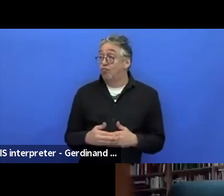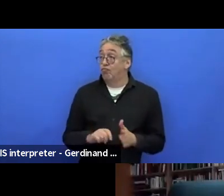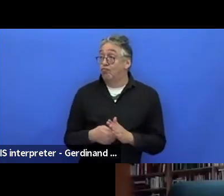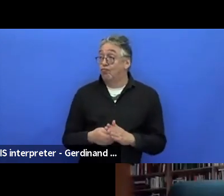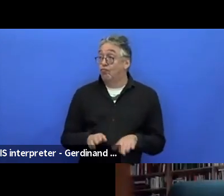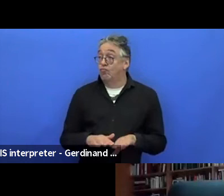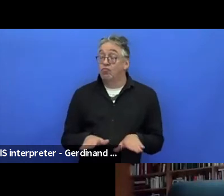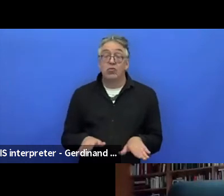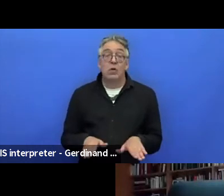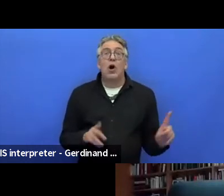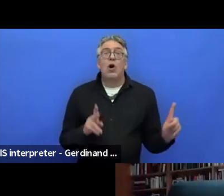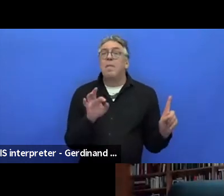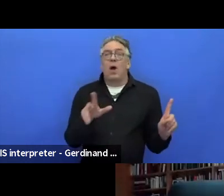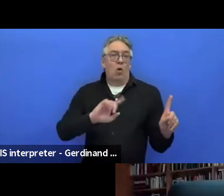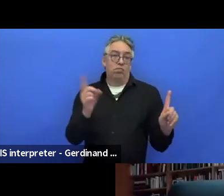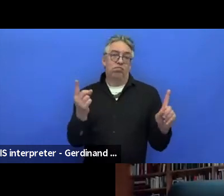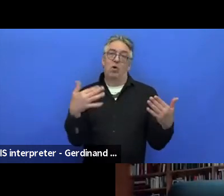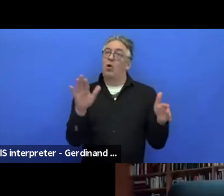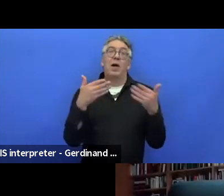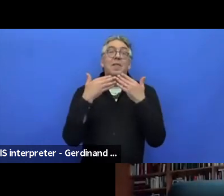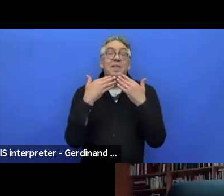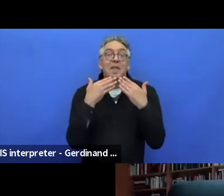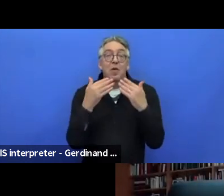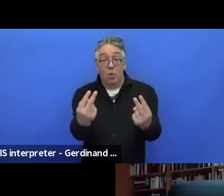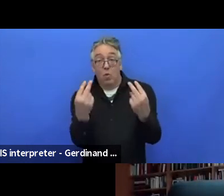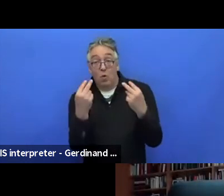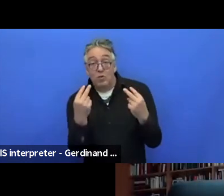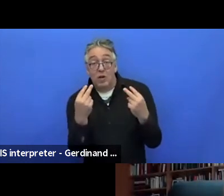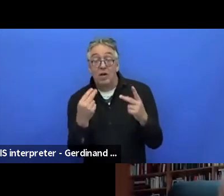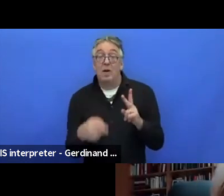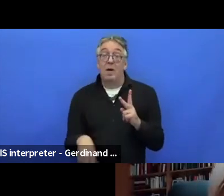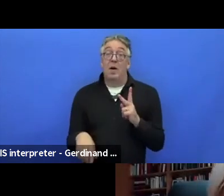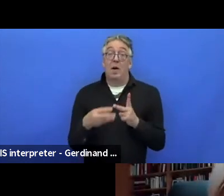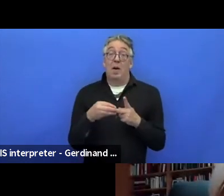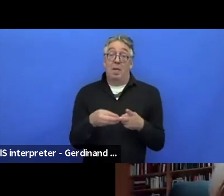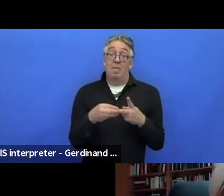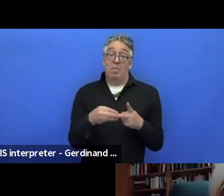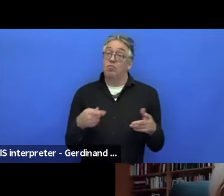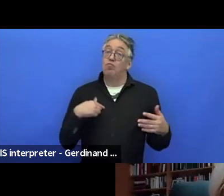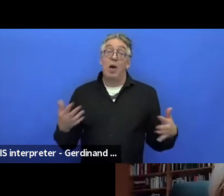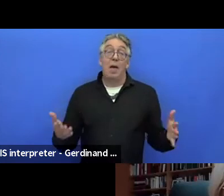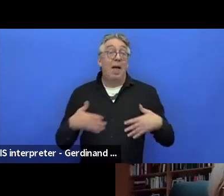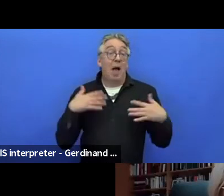Thank you all for following the session and to say that we are happy to cooperate in the future